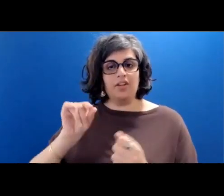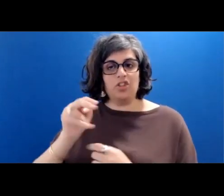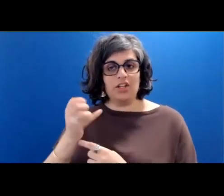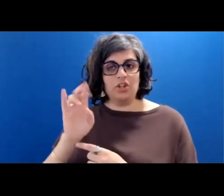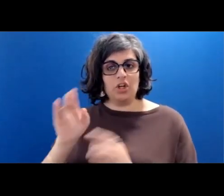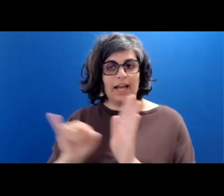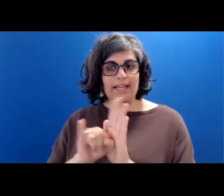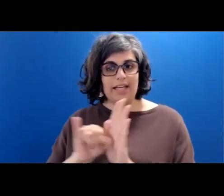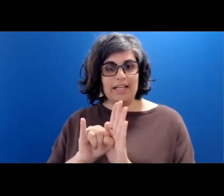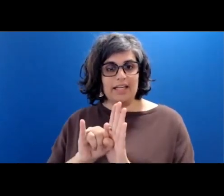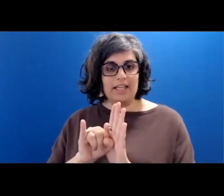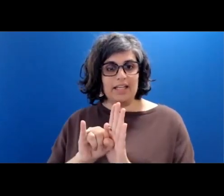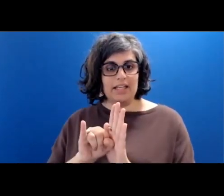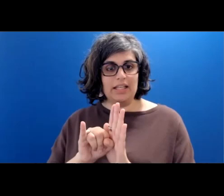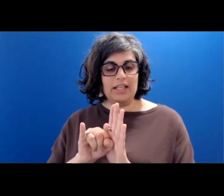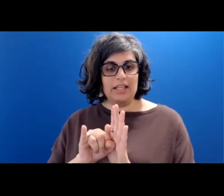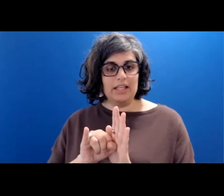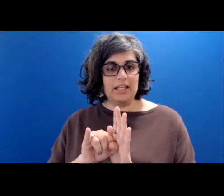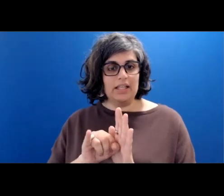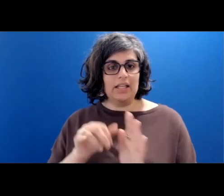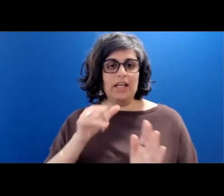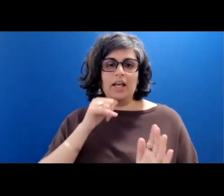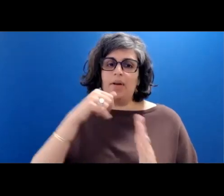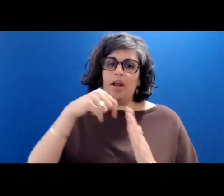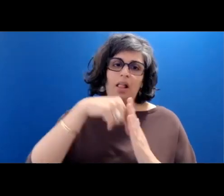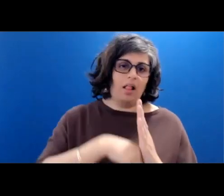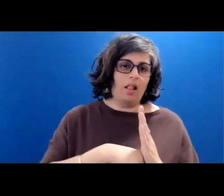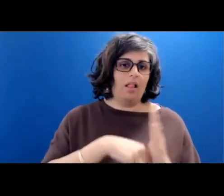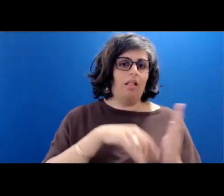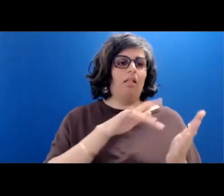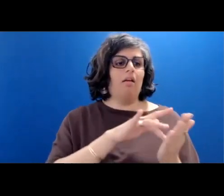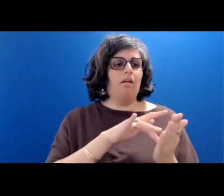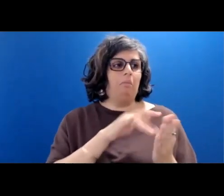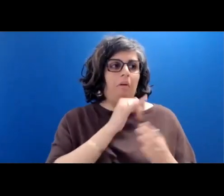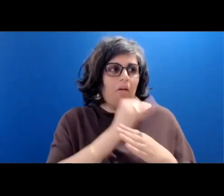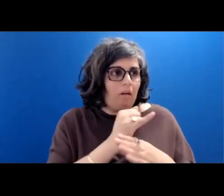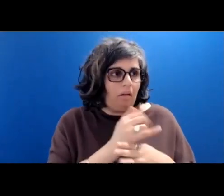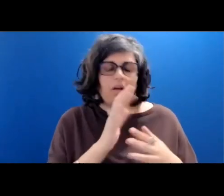on what those medical interventions might be, but I'm gonna talk about informed consent